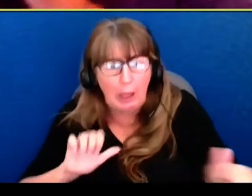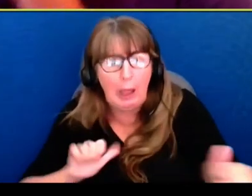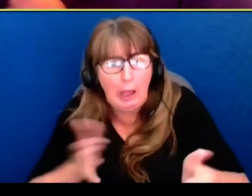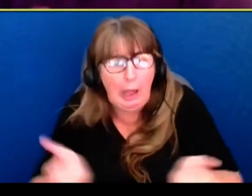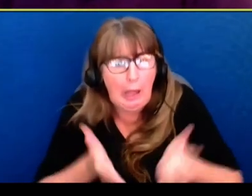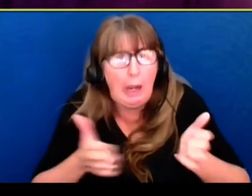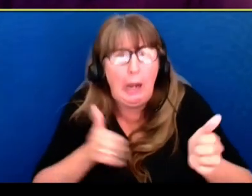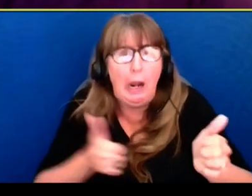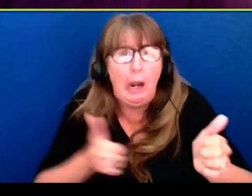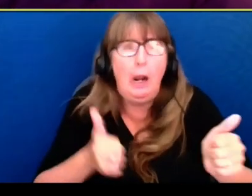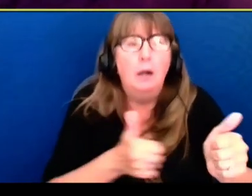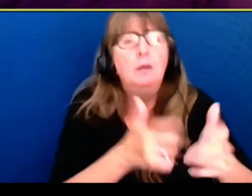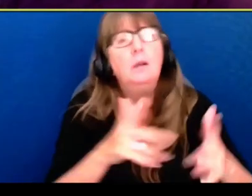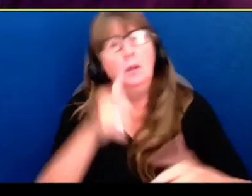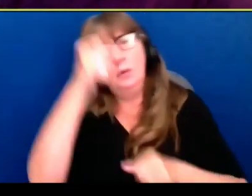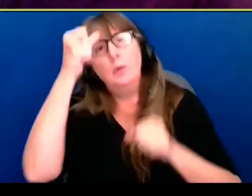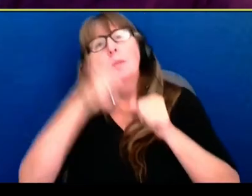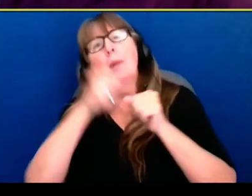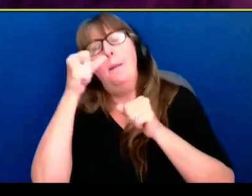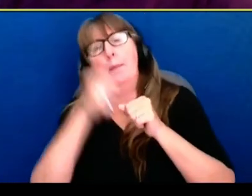So remember the least dangerous assumption.